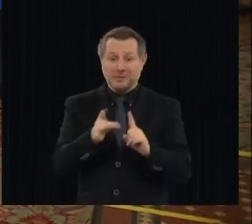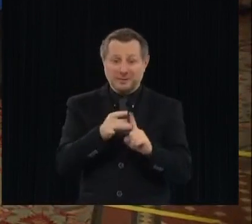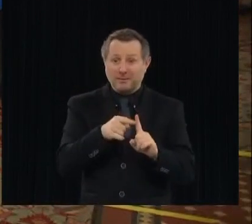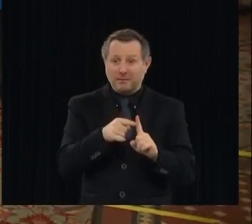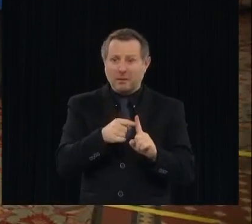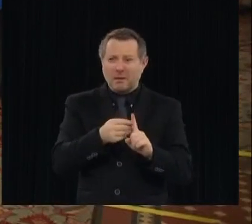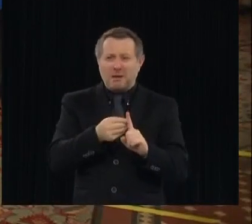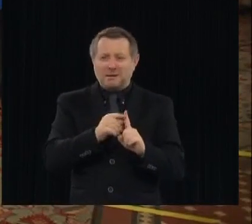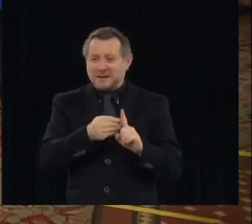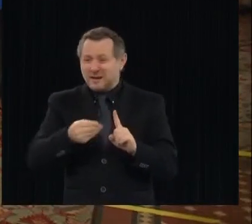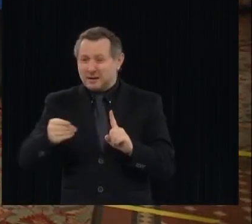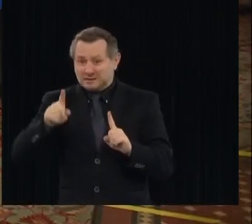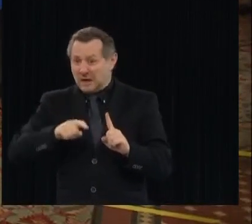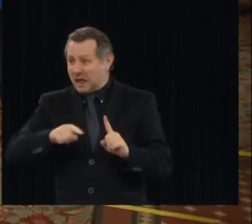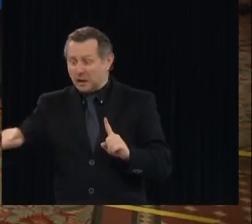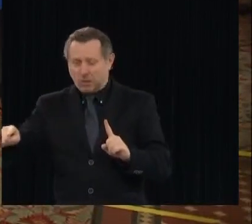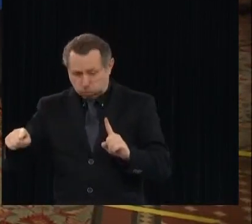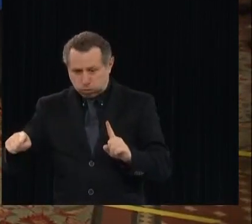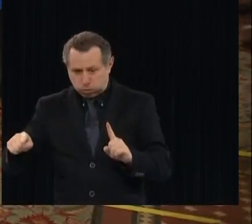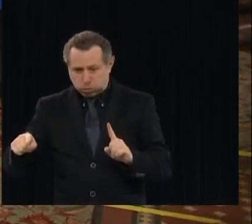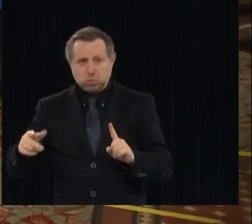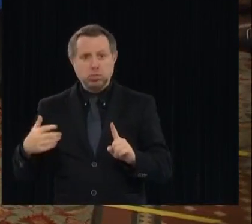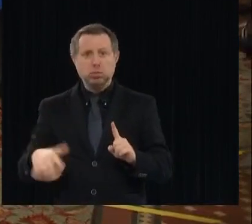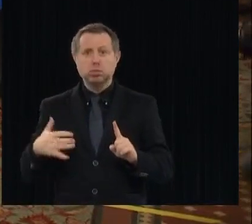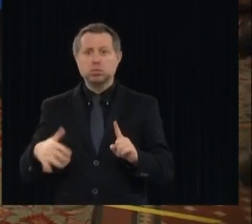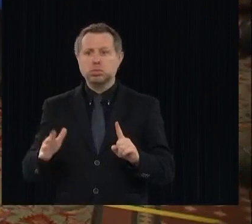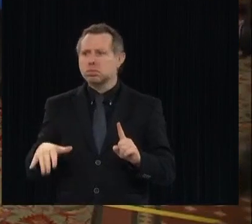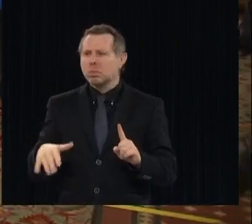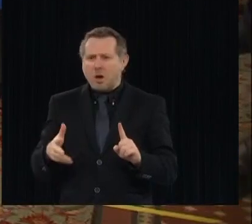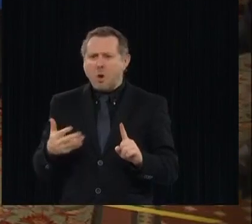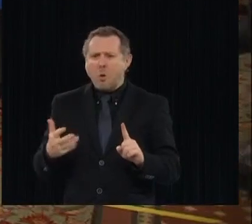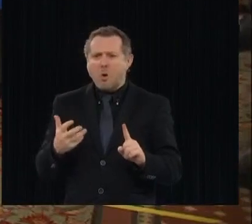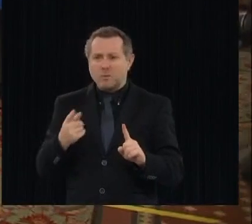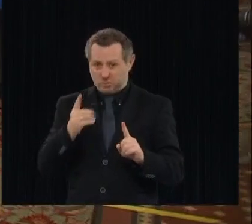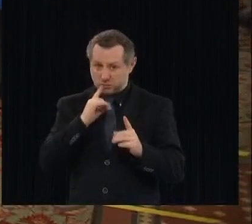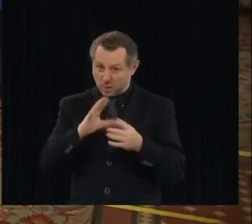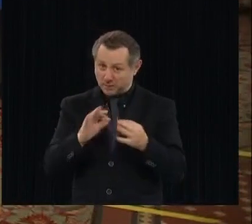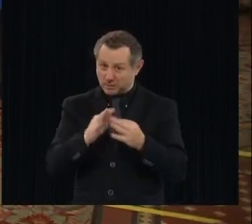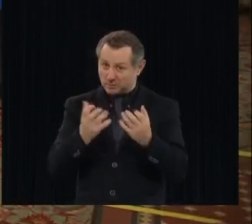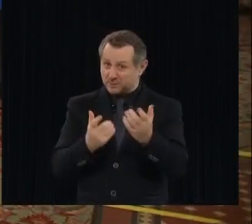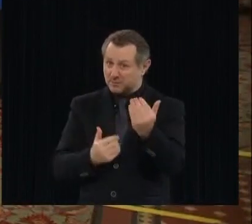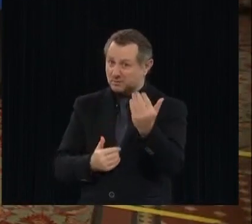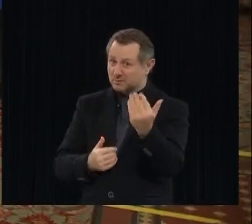PUBLIC AND THERE ARE SOLE FACILITIES THAT DON'T HAVE ANY TESTING OR SOMEBODY TESTS